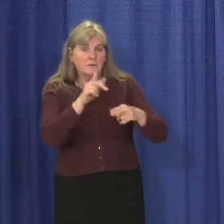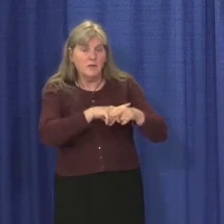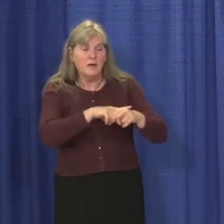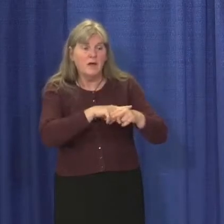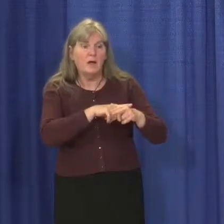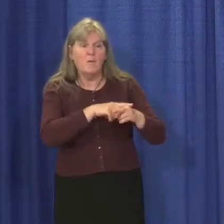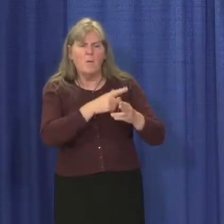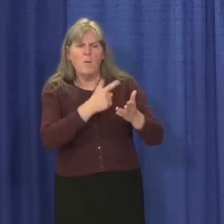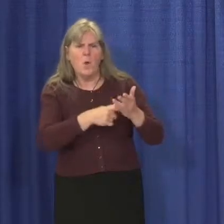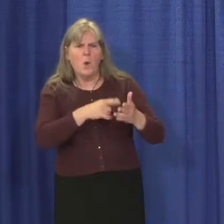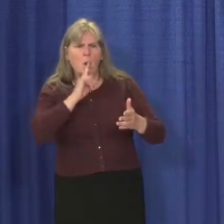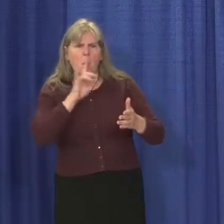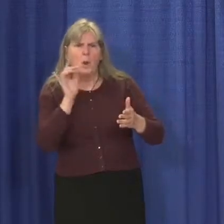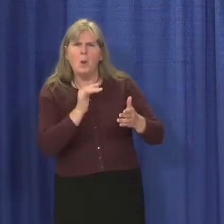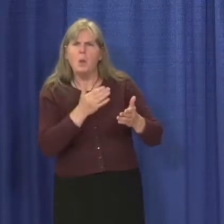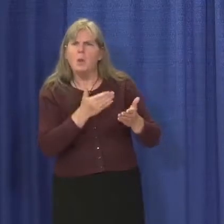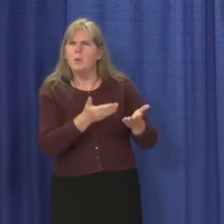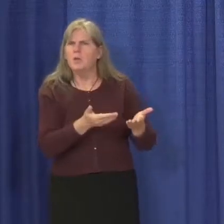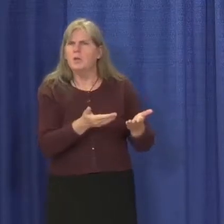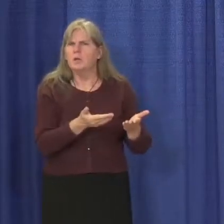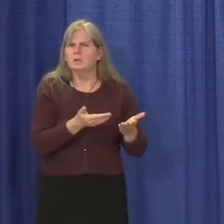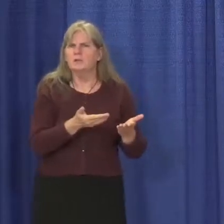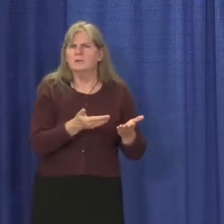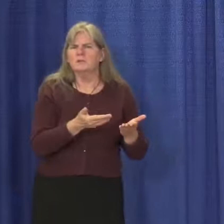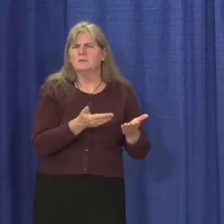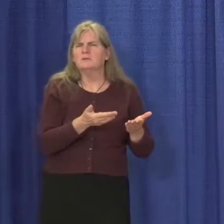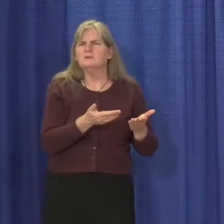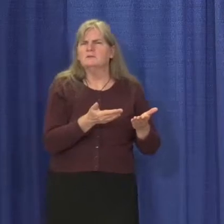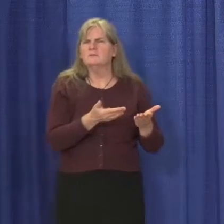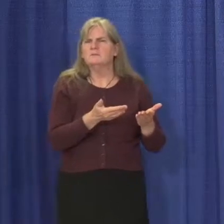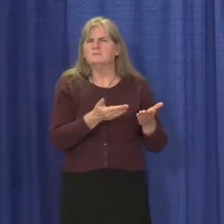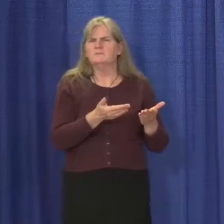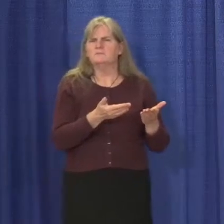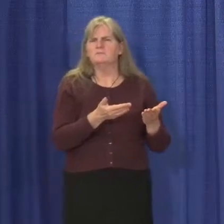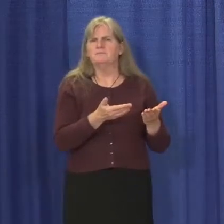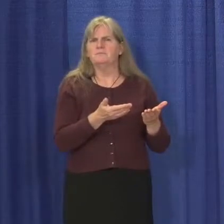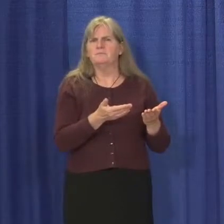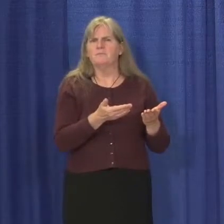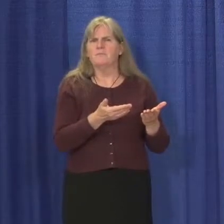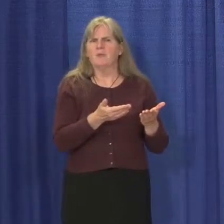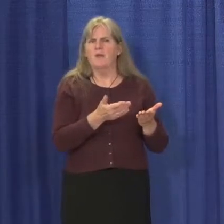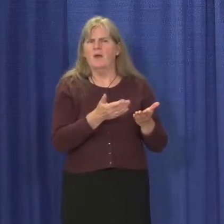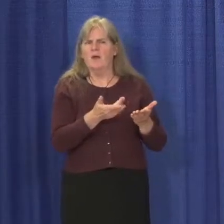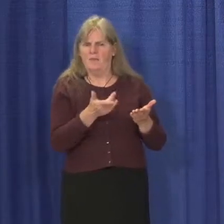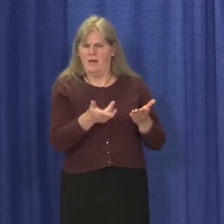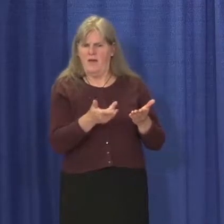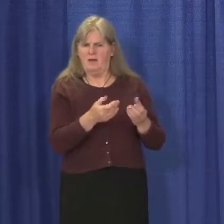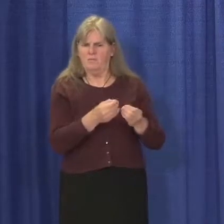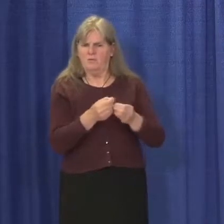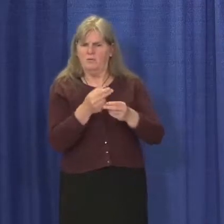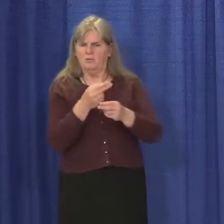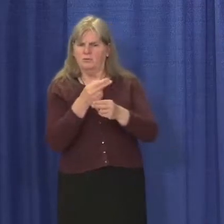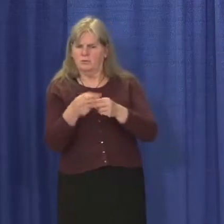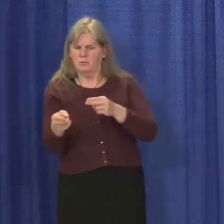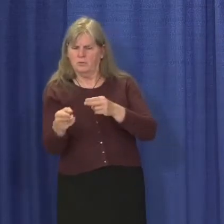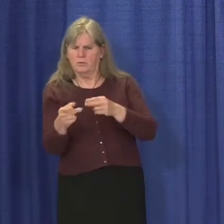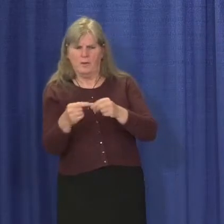The characteristics it enables. And enable shorter are longer term protection against COVID